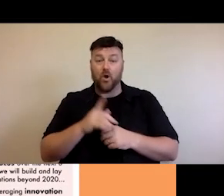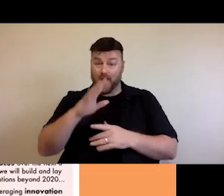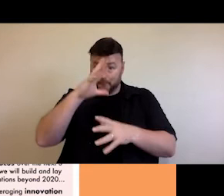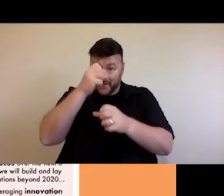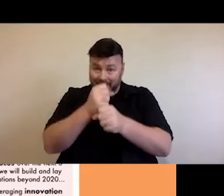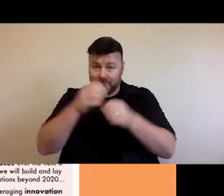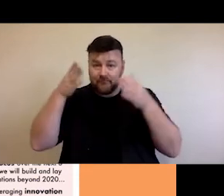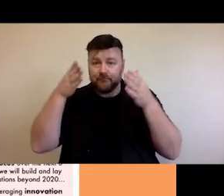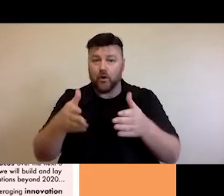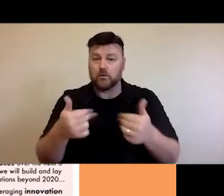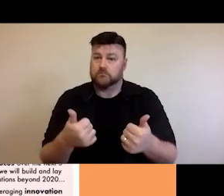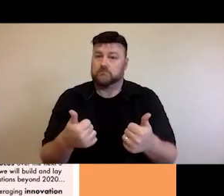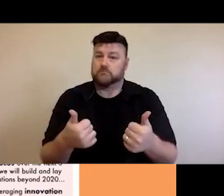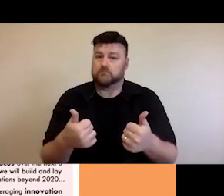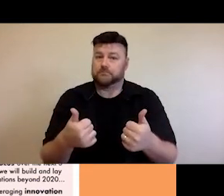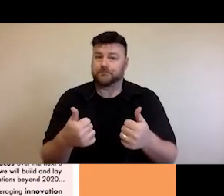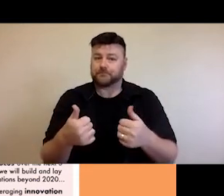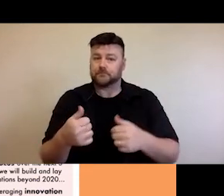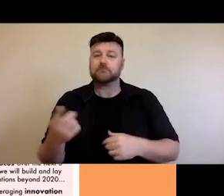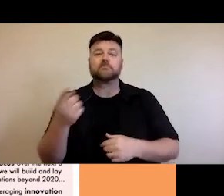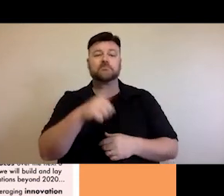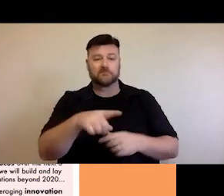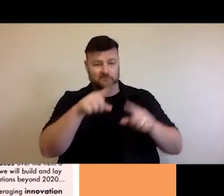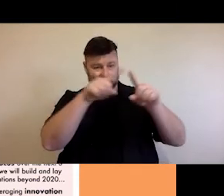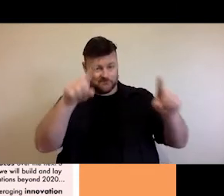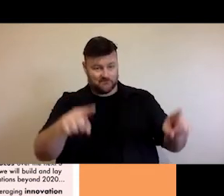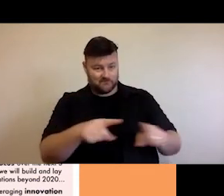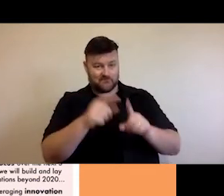slide also has - a large circle here with a number of objectives - you